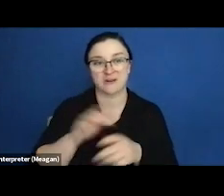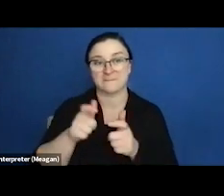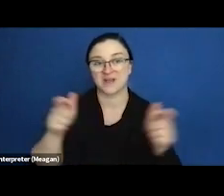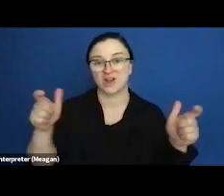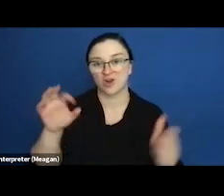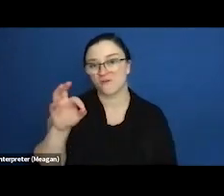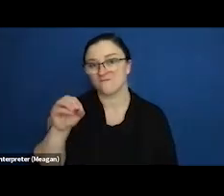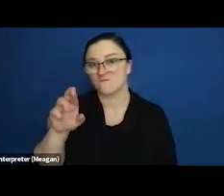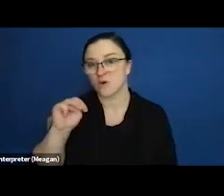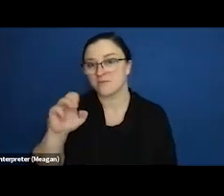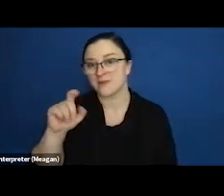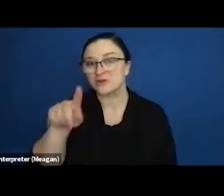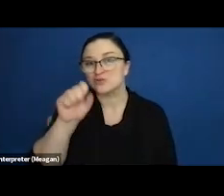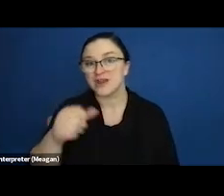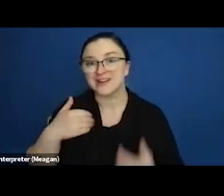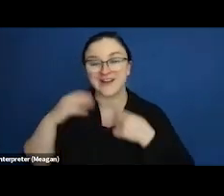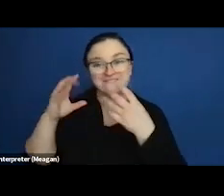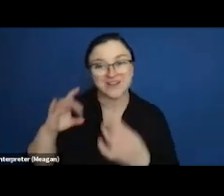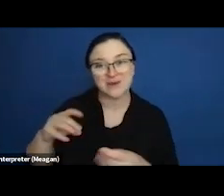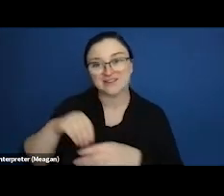You can have feedback at different phases of assessments,